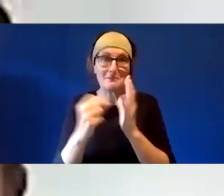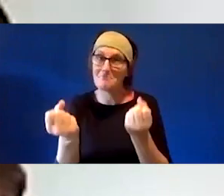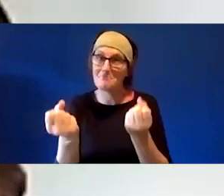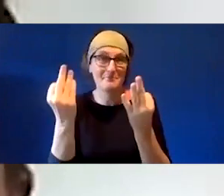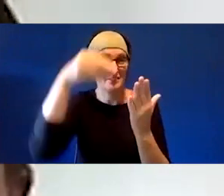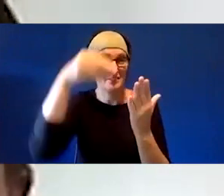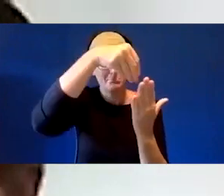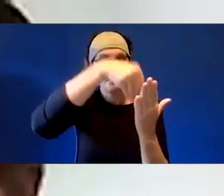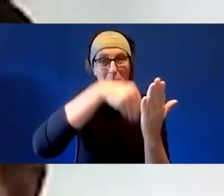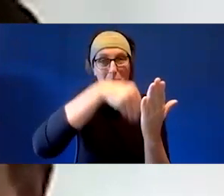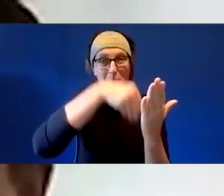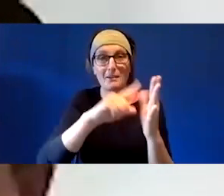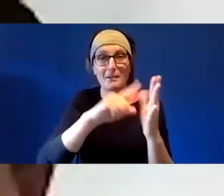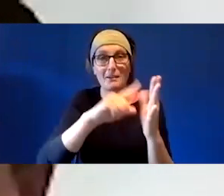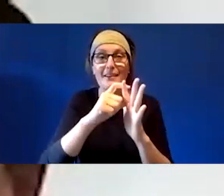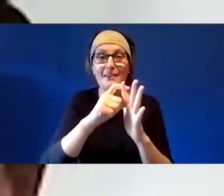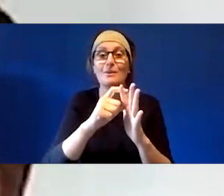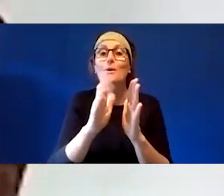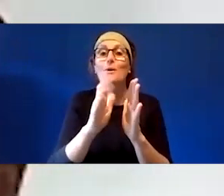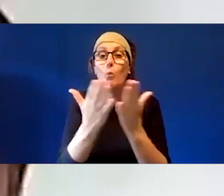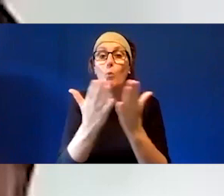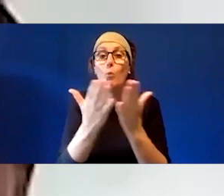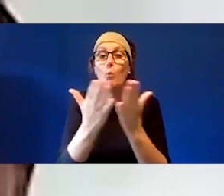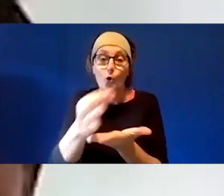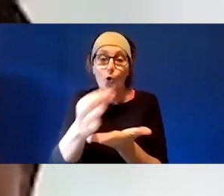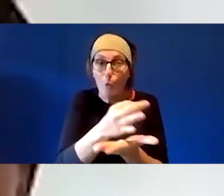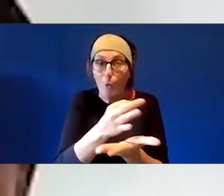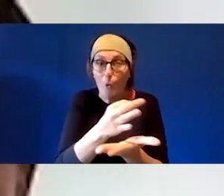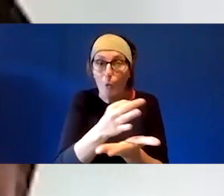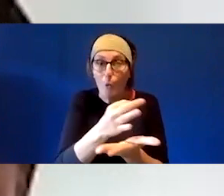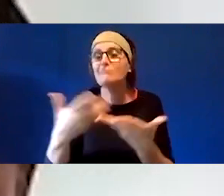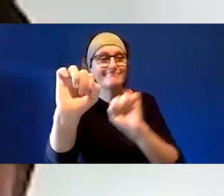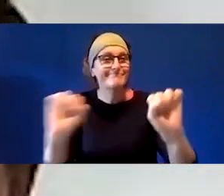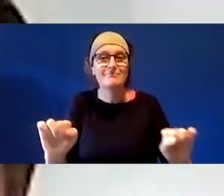I have got my wallet, got cards and coins. What I noticed, which was pretty strange when I went